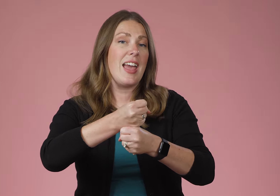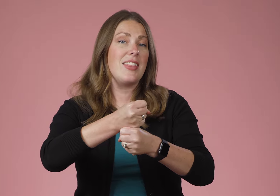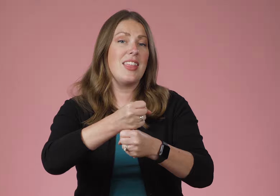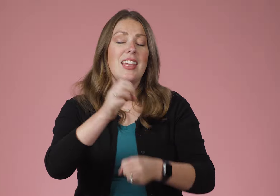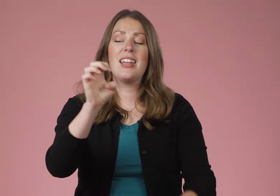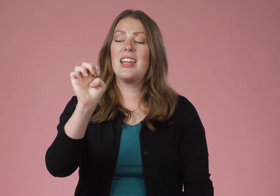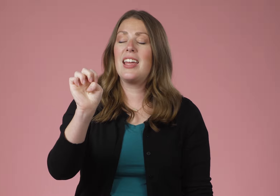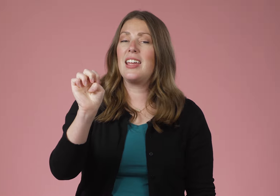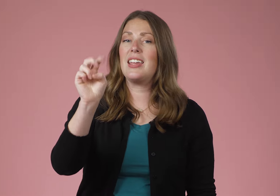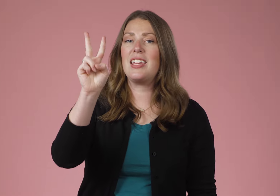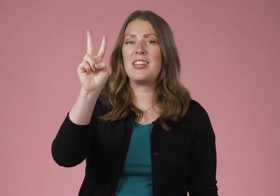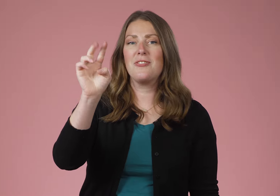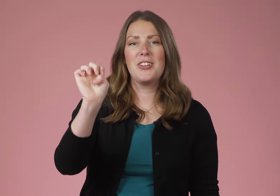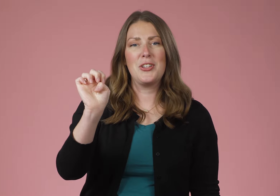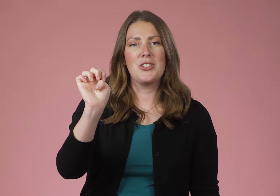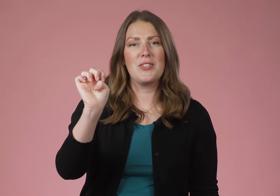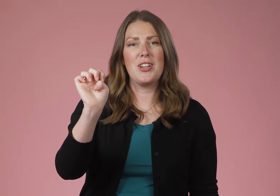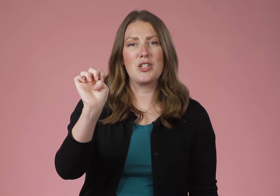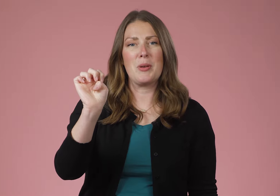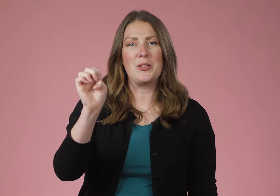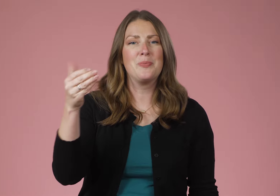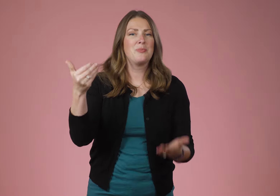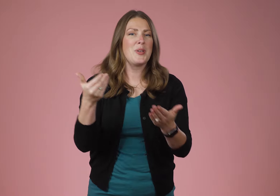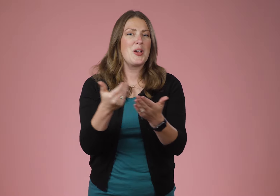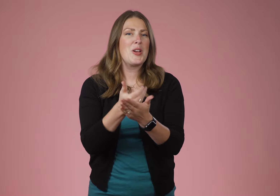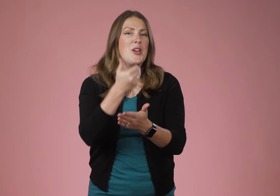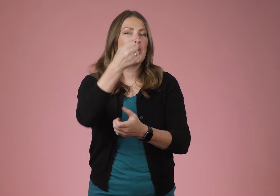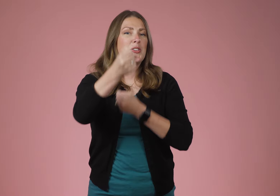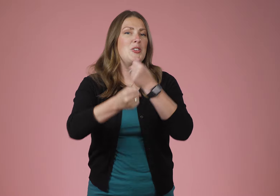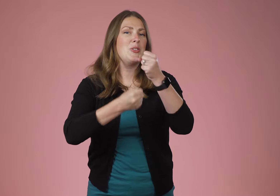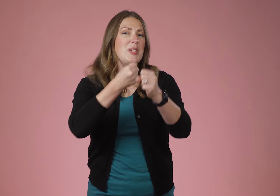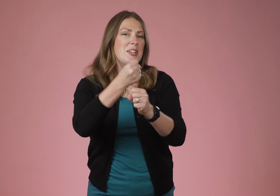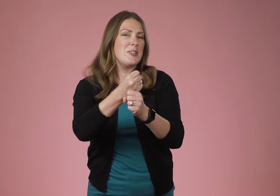And then Eve you just fingerspell. New year